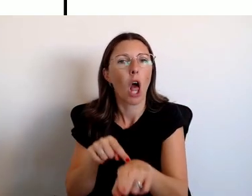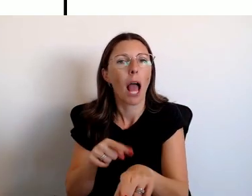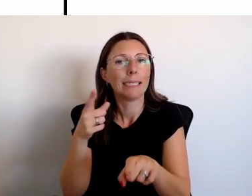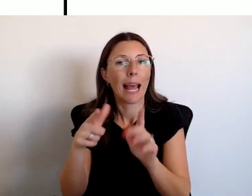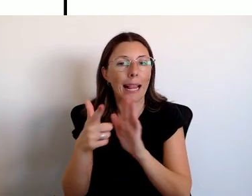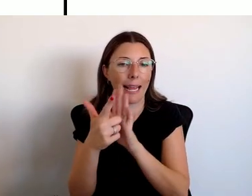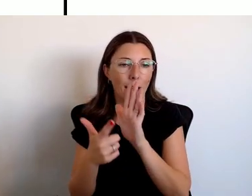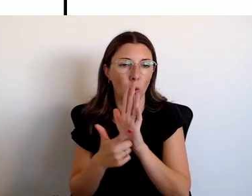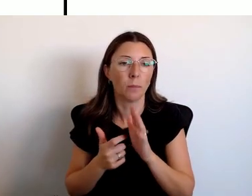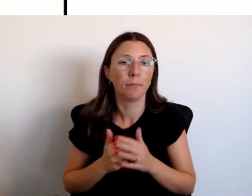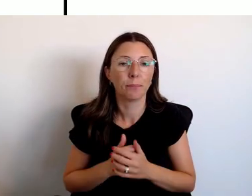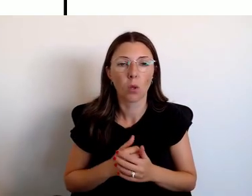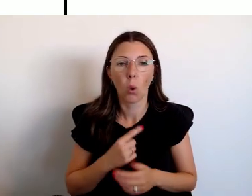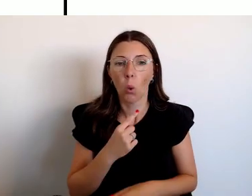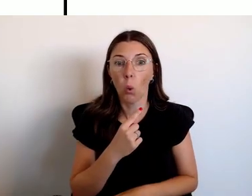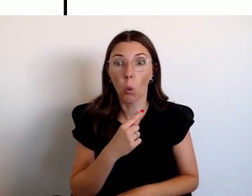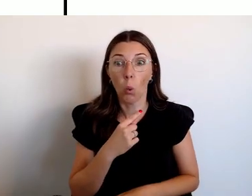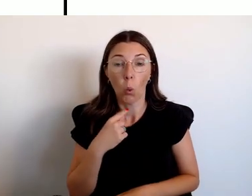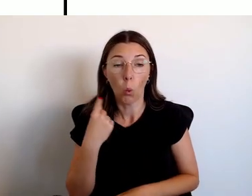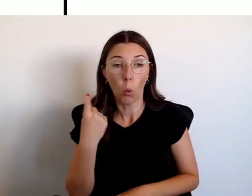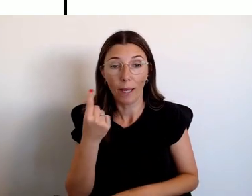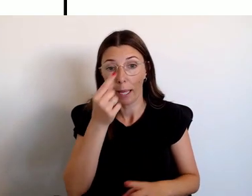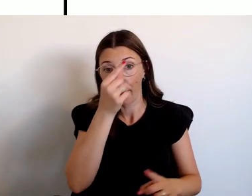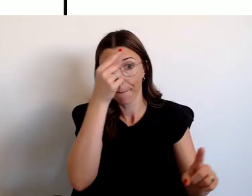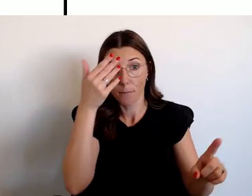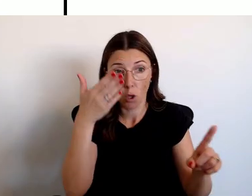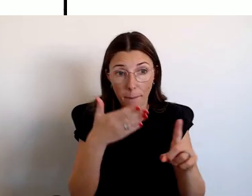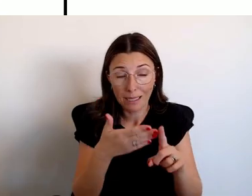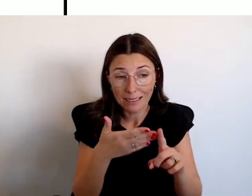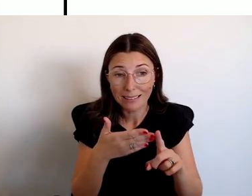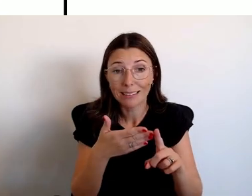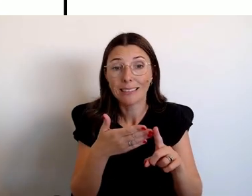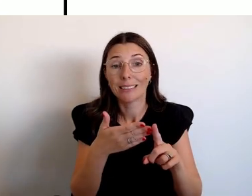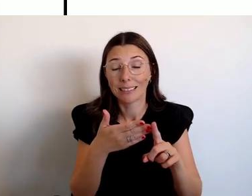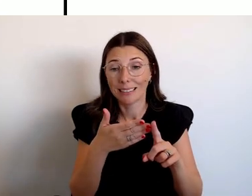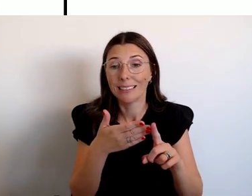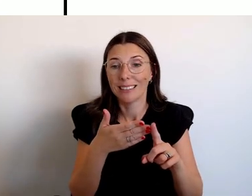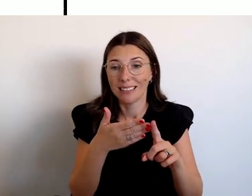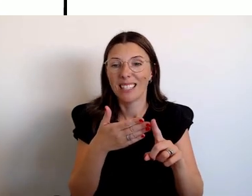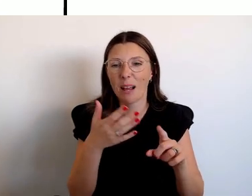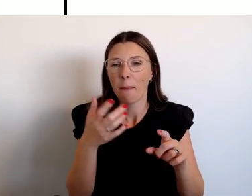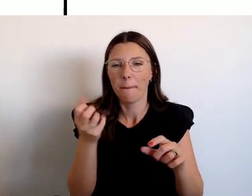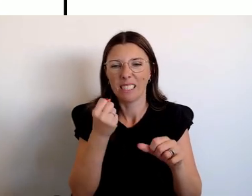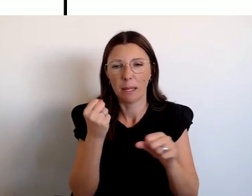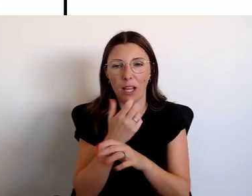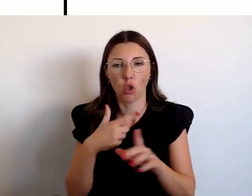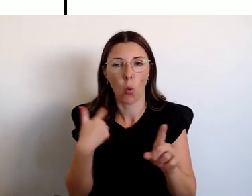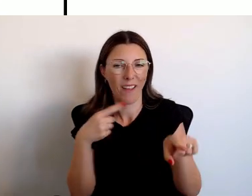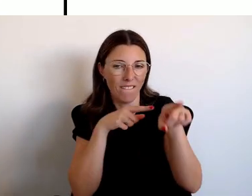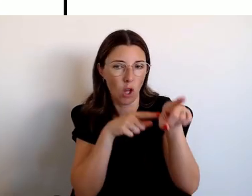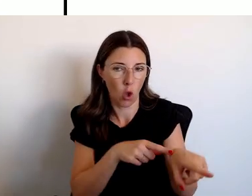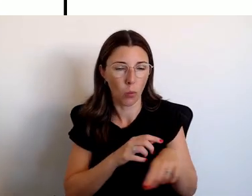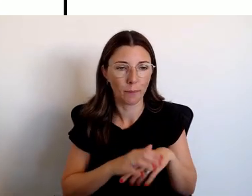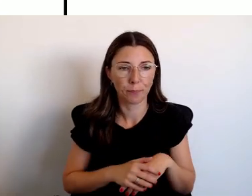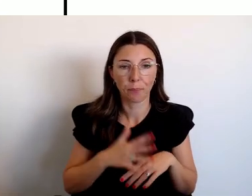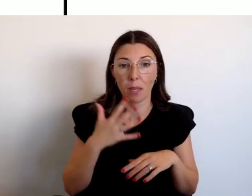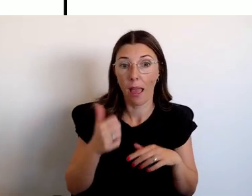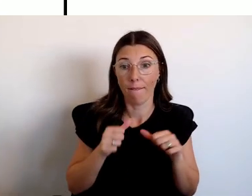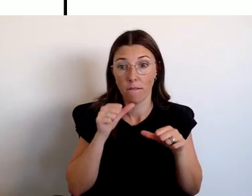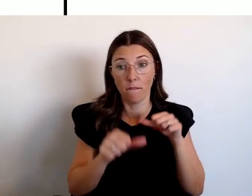Just to ensure what we intend to do is within the risk appetite of the organisation. We then walk through several levels of approvals.